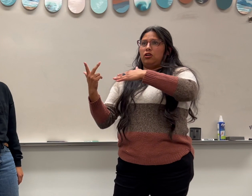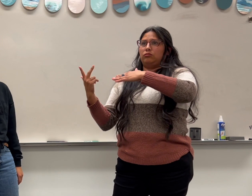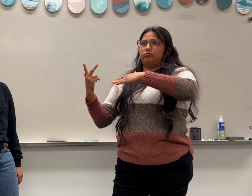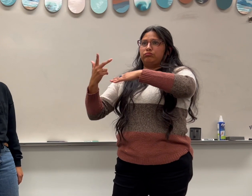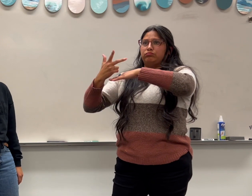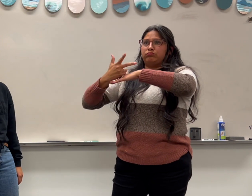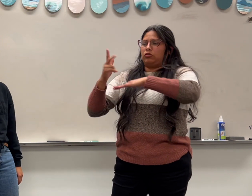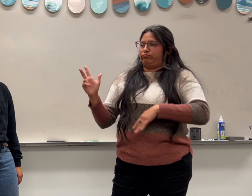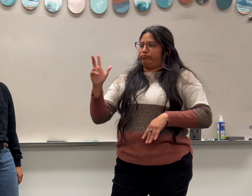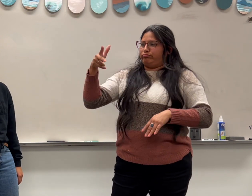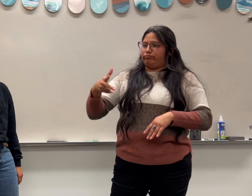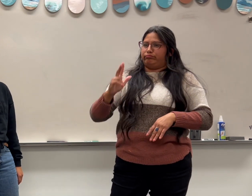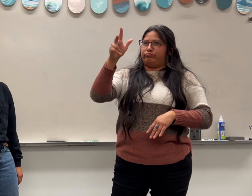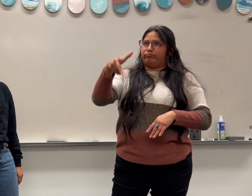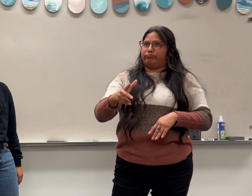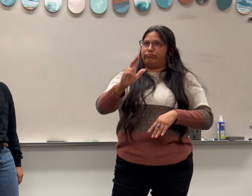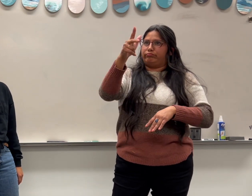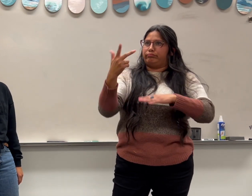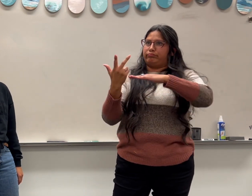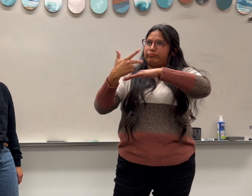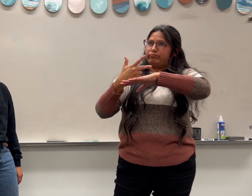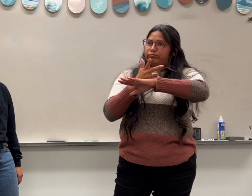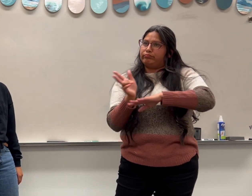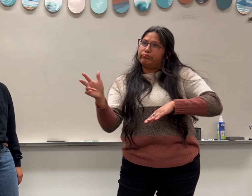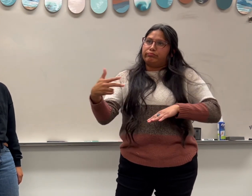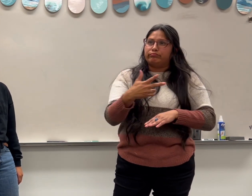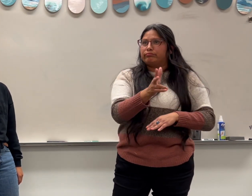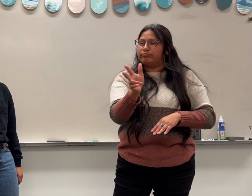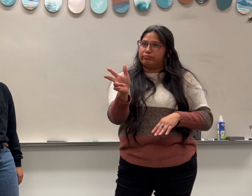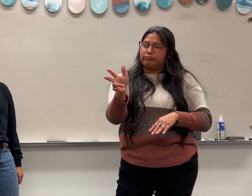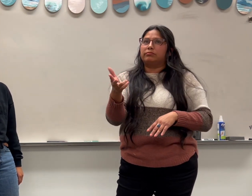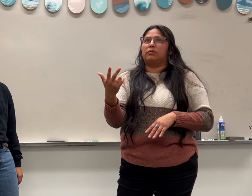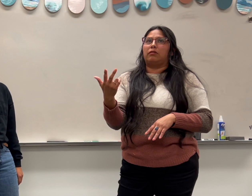it could be a car that's driving that's driving up and down a hilly road or driving back and forth on